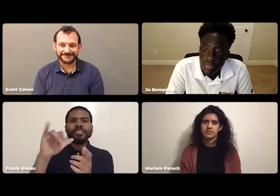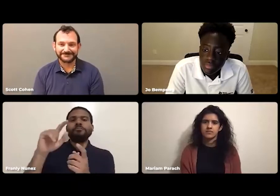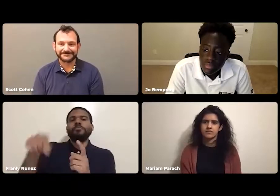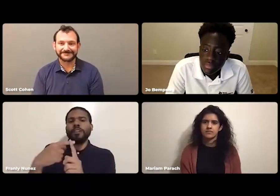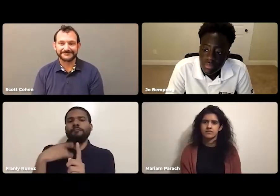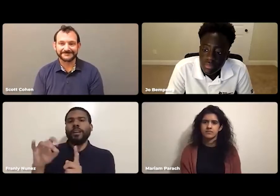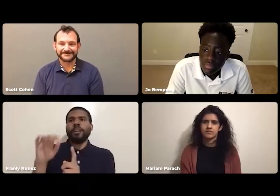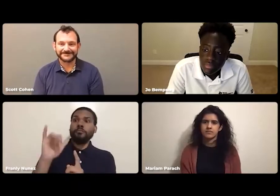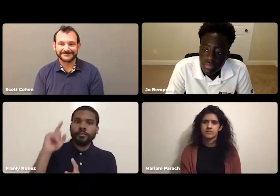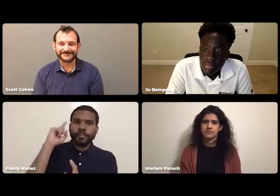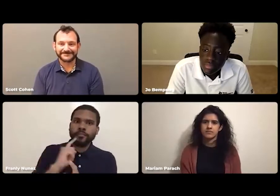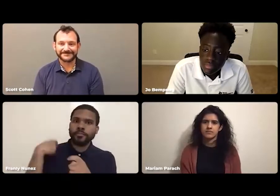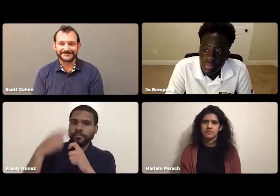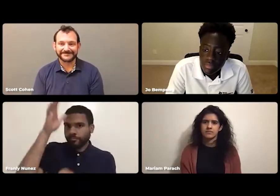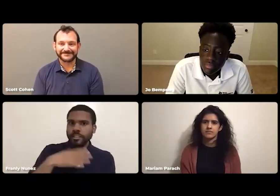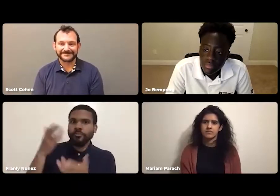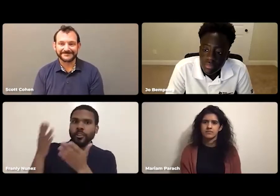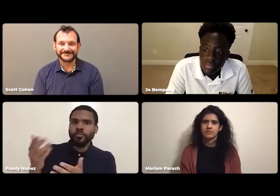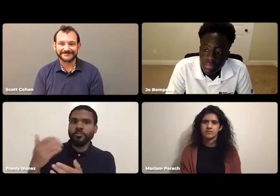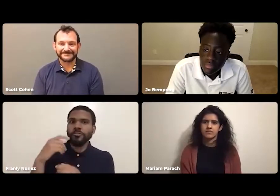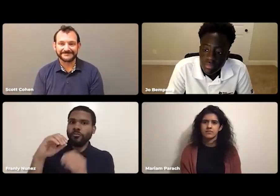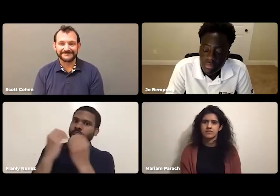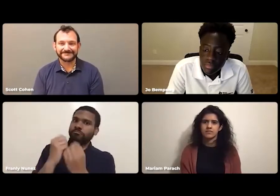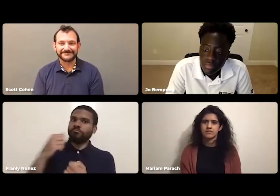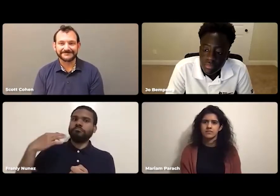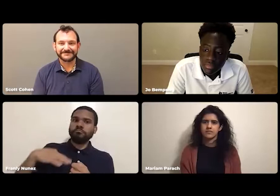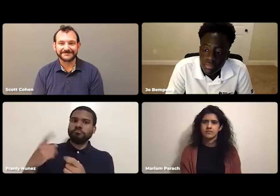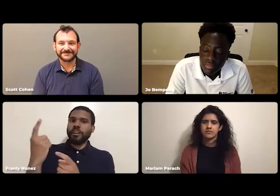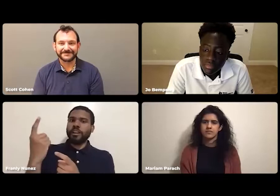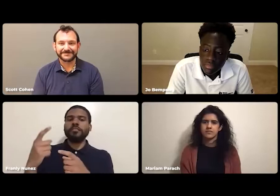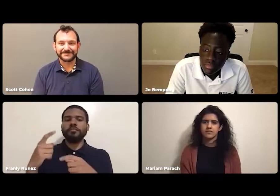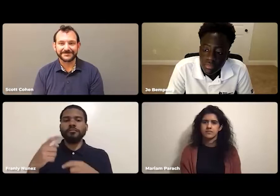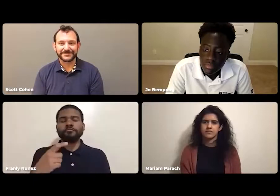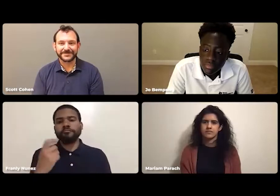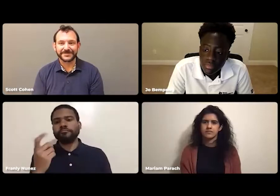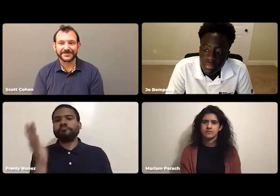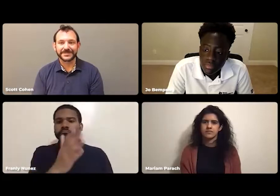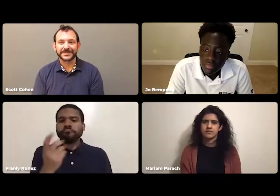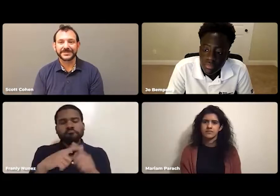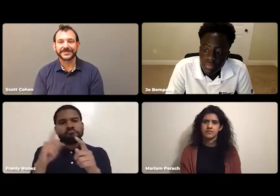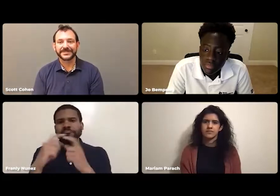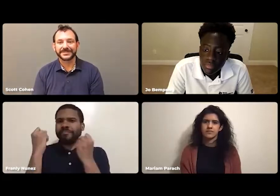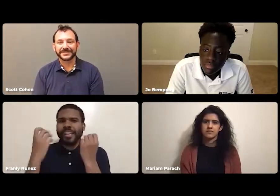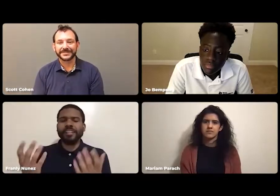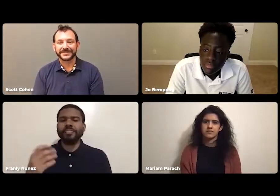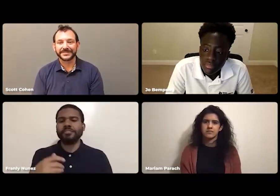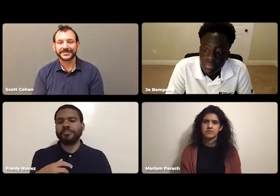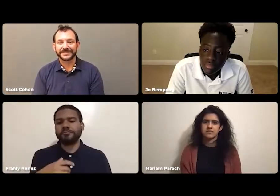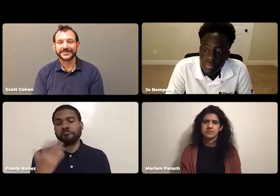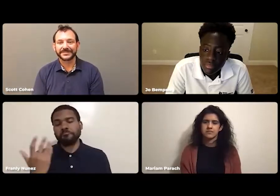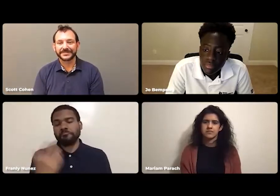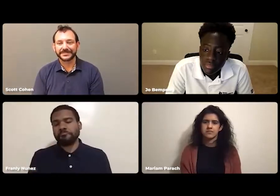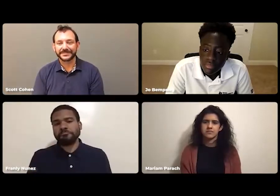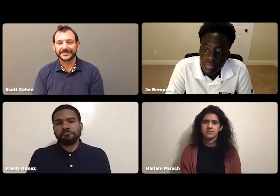This gentleman is working on it, again through that non-profit, to collect data.